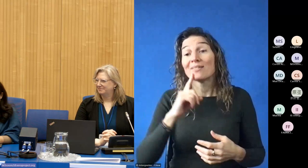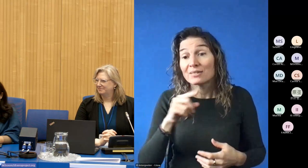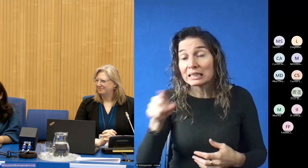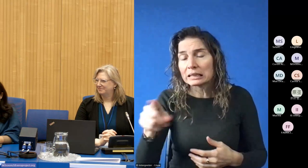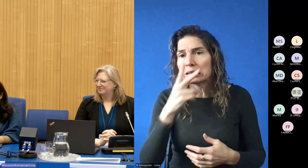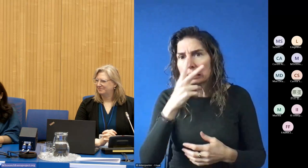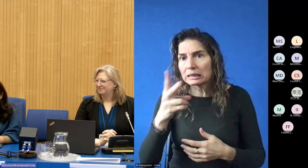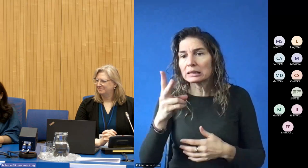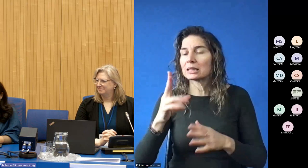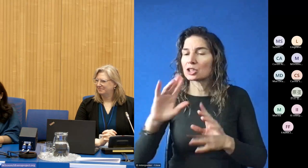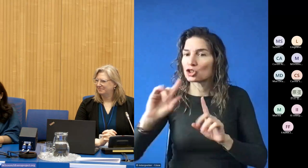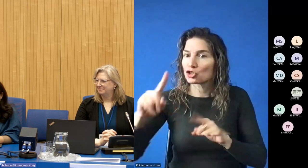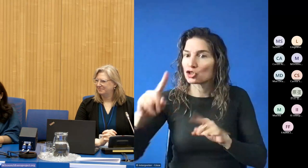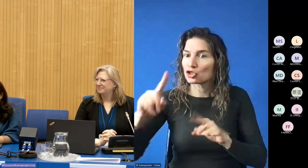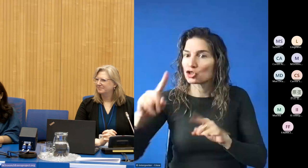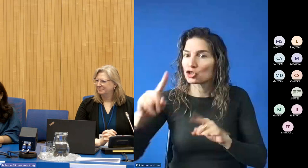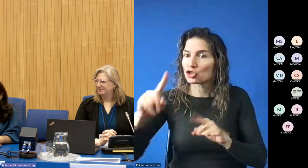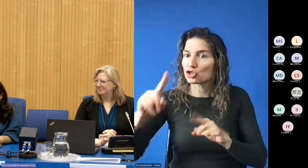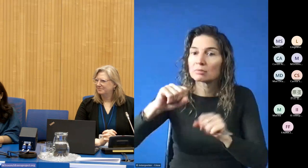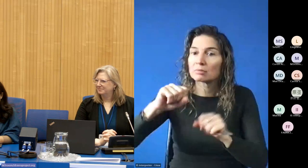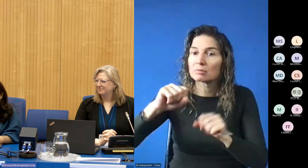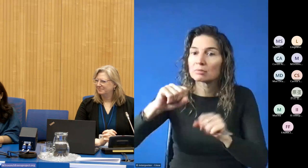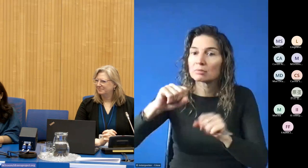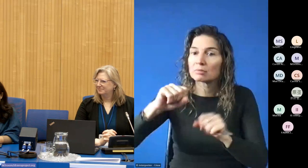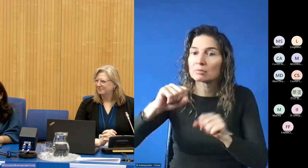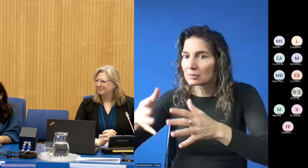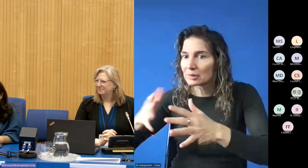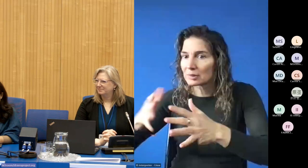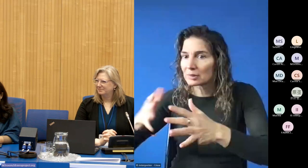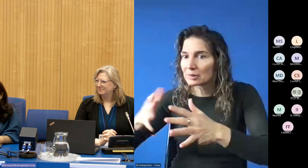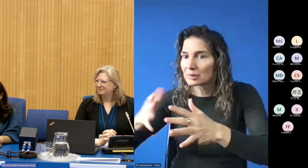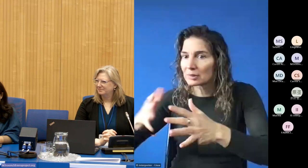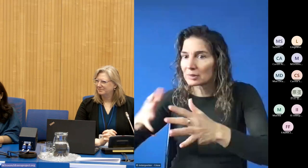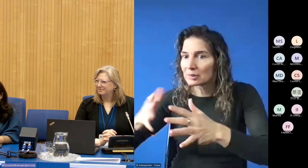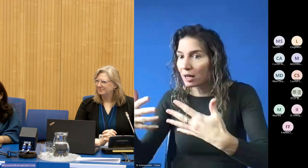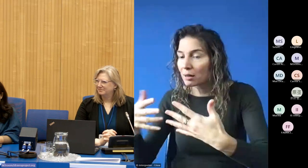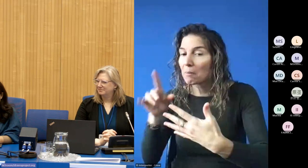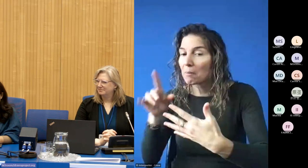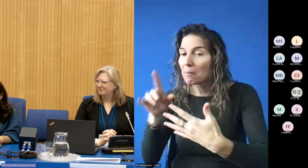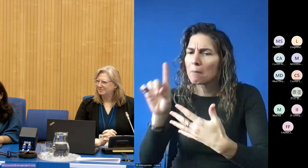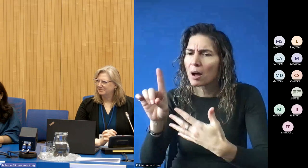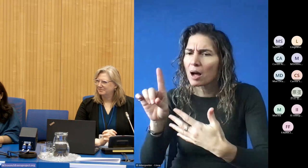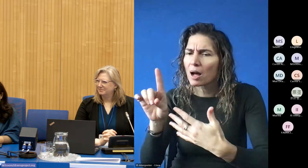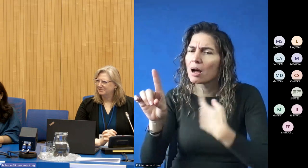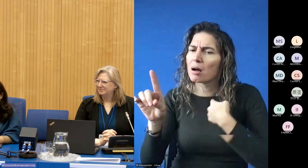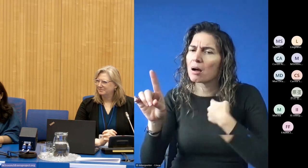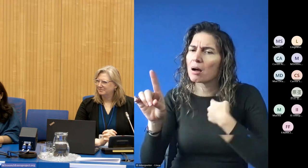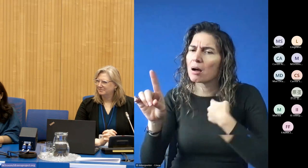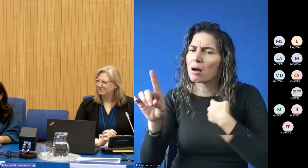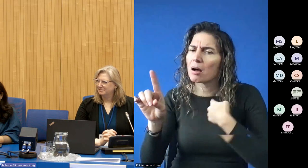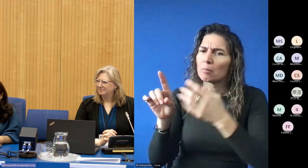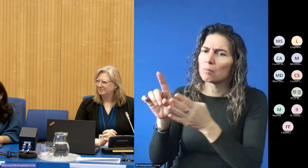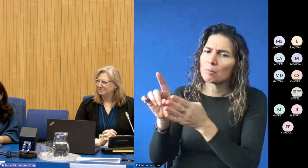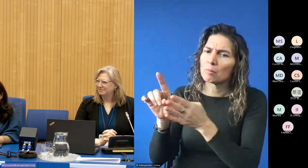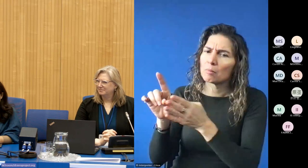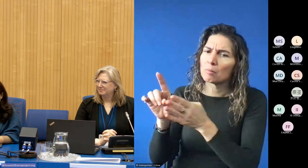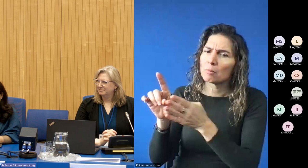looking at, sign language, other things. But what efforts are there to develop some screening tools